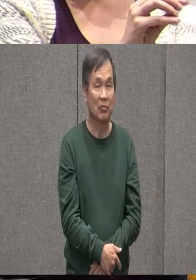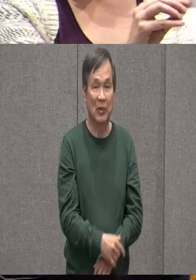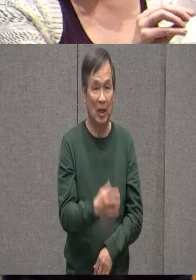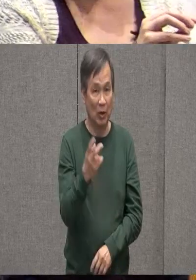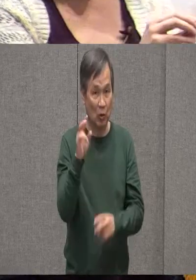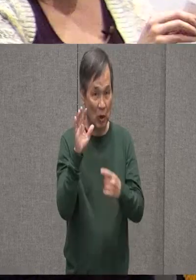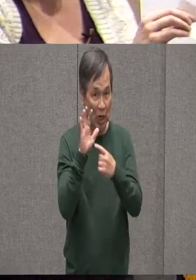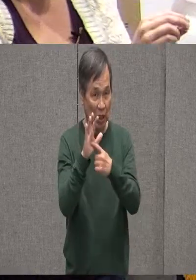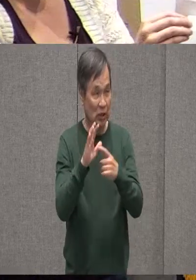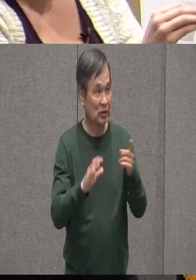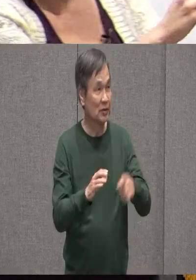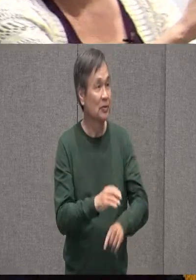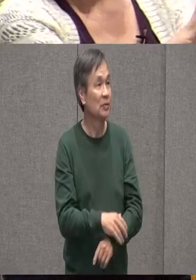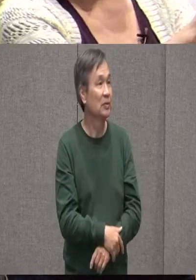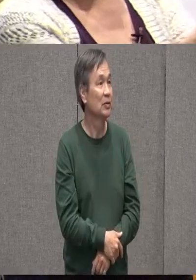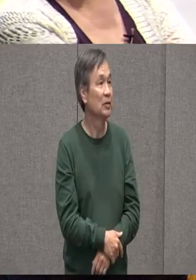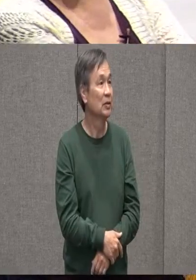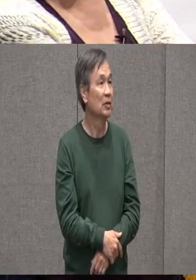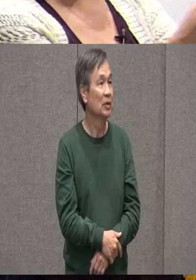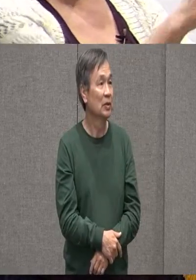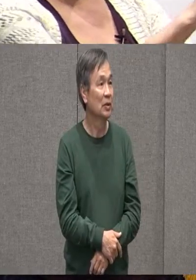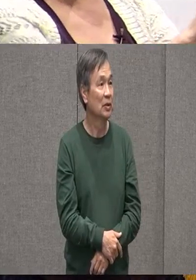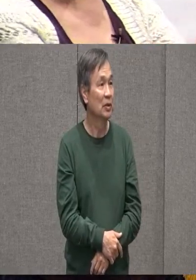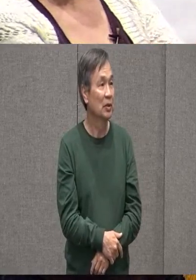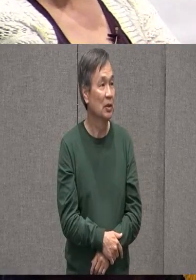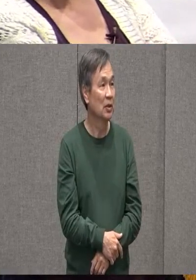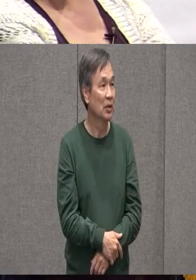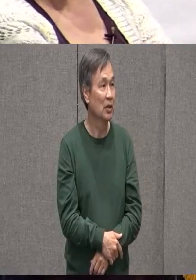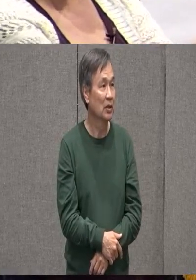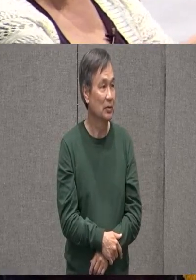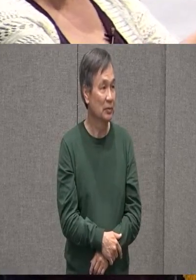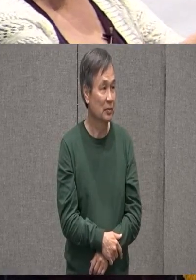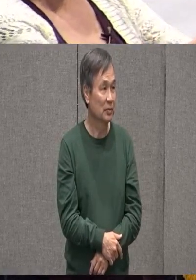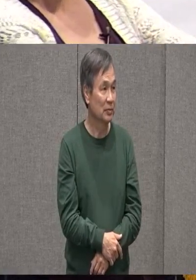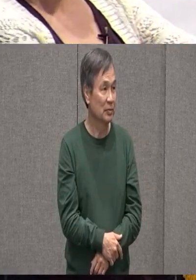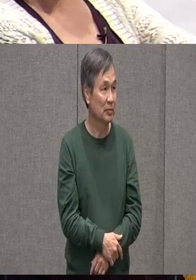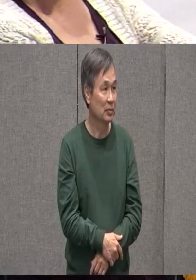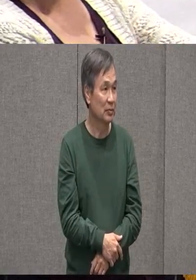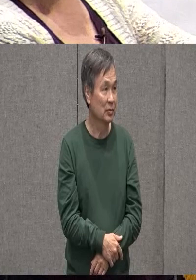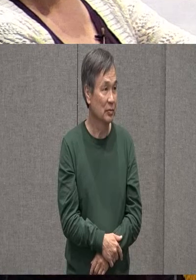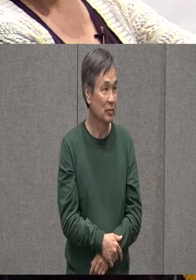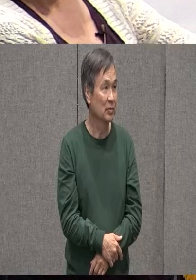and it's kind of hard to explain but I have my little fold now. I'm gonna open my piece of paper